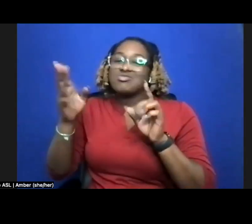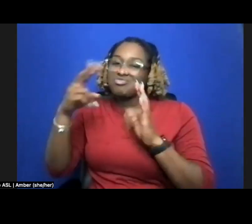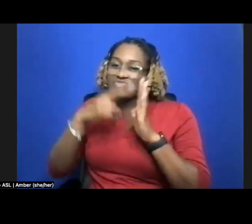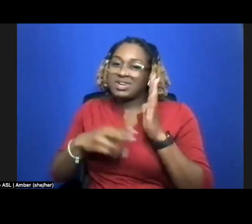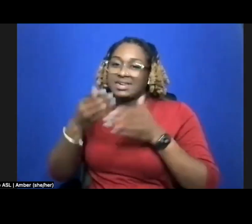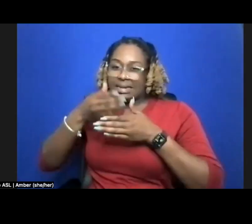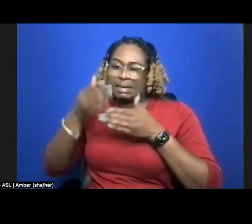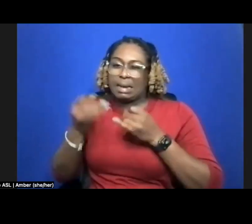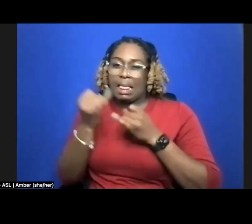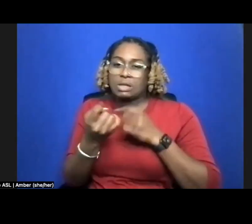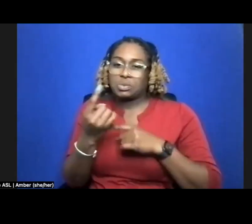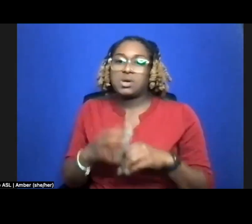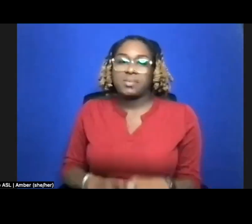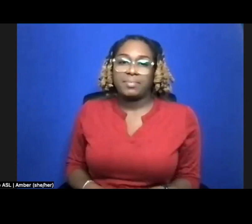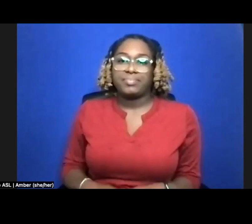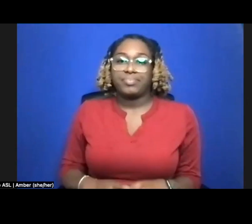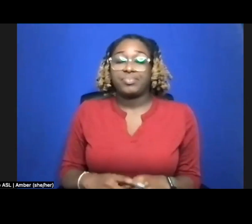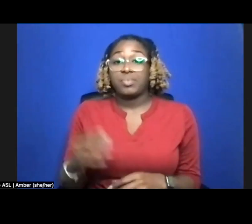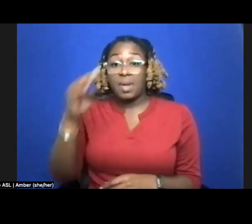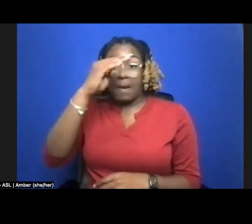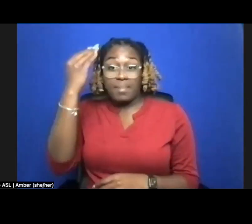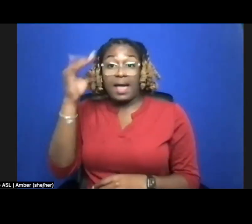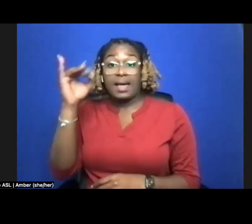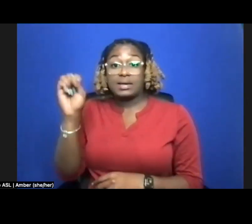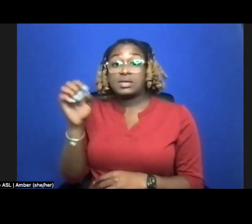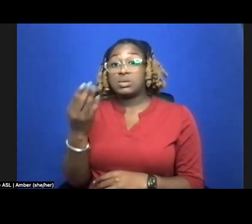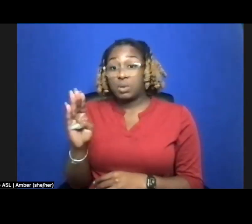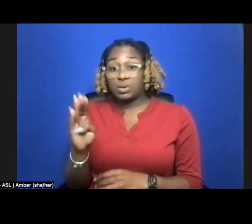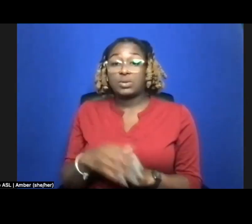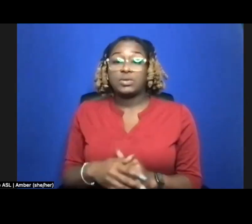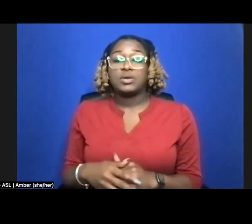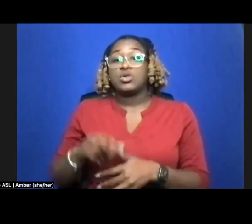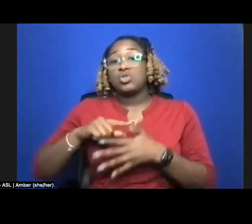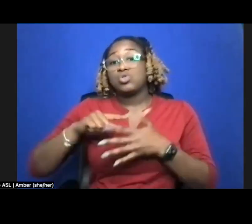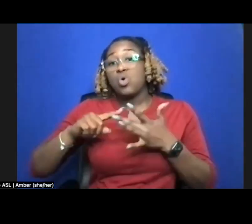is Blackest Blue; and throughout the collection I'm really fascinated by